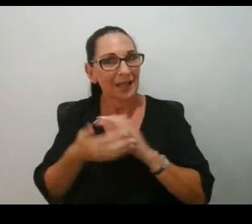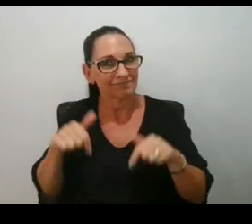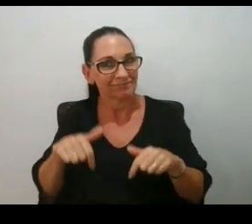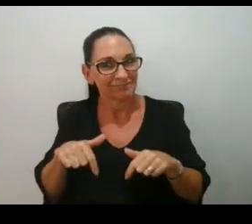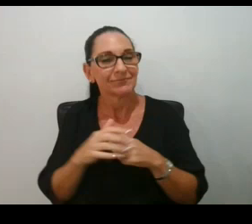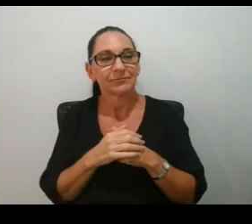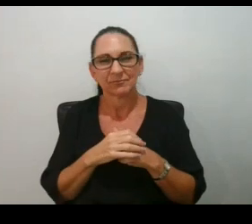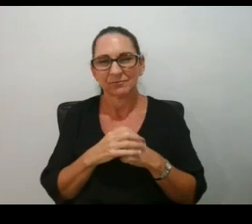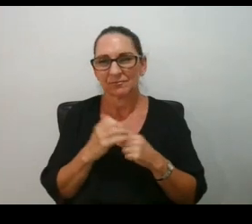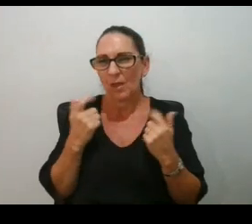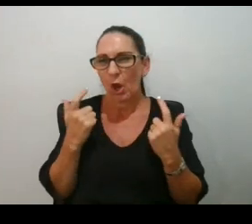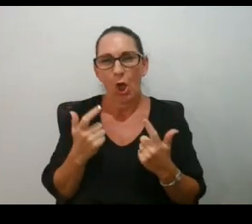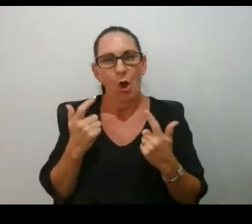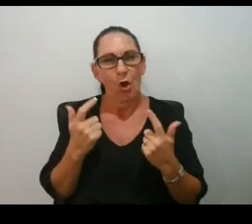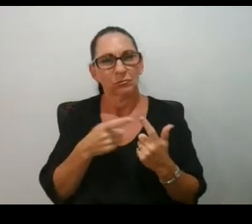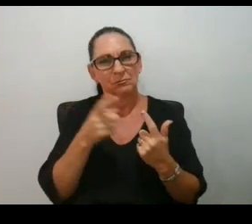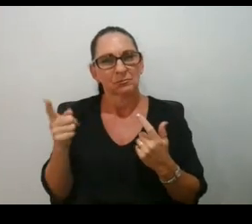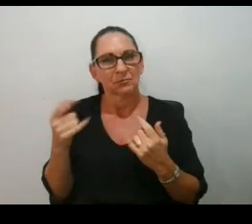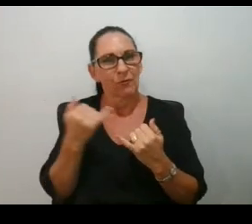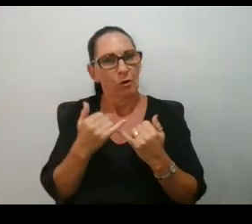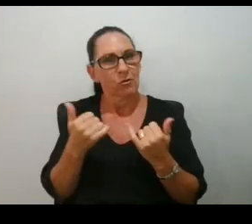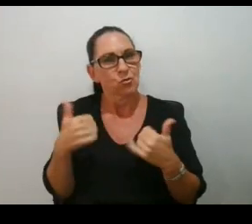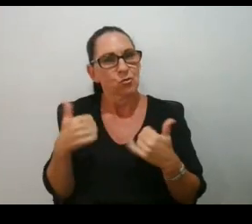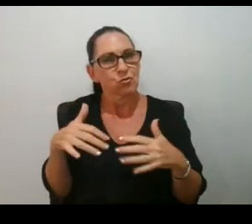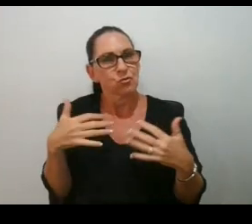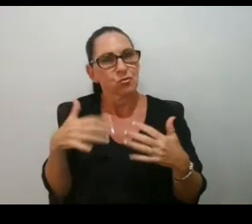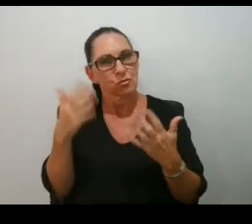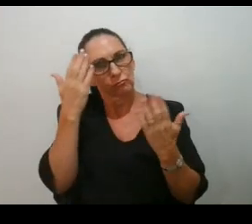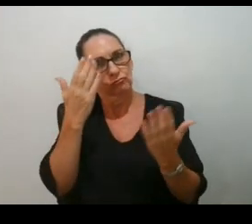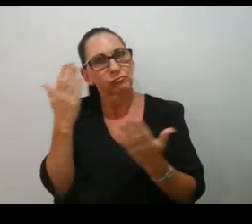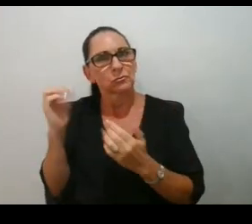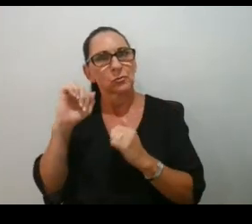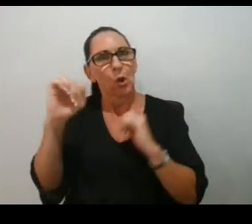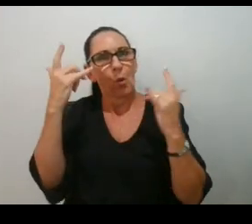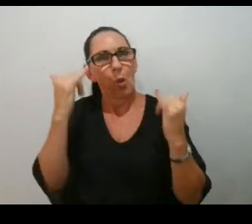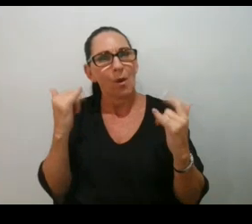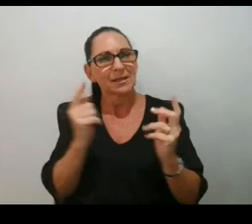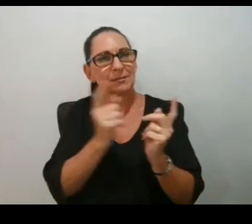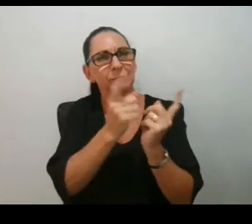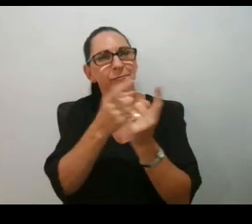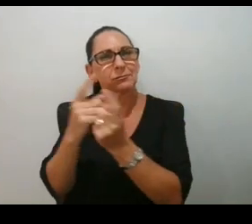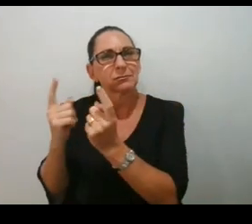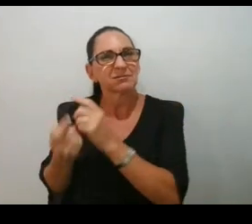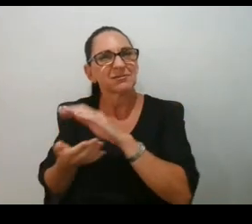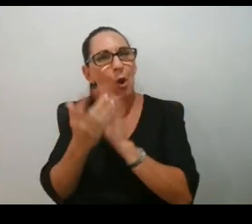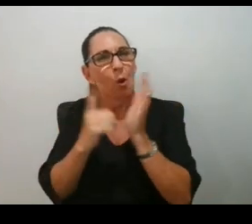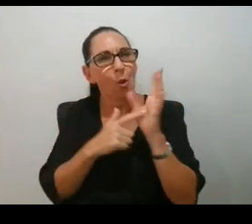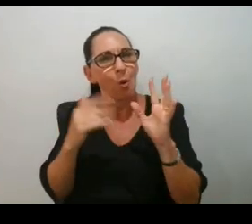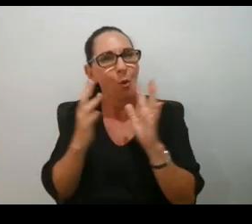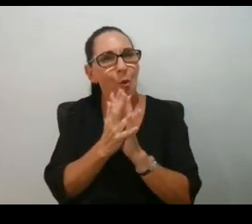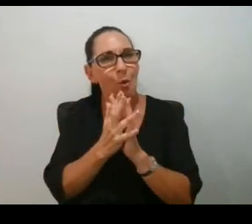very highly respected lawyers across a range of um different types of law across Queensland we're